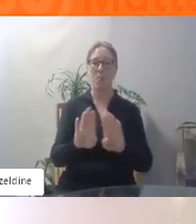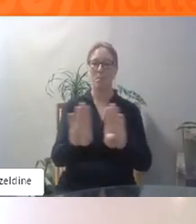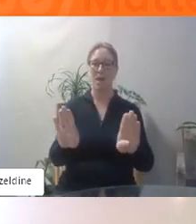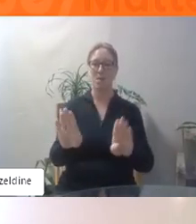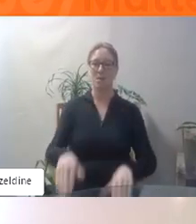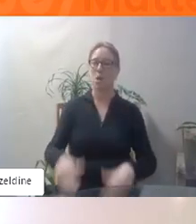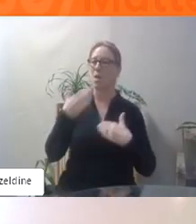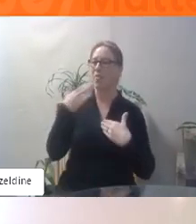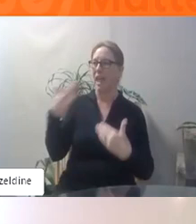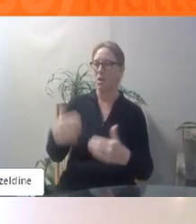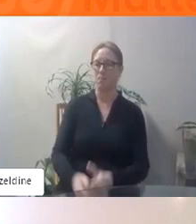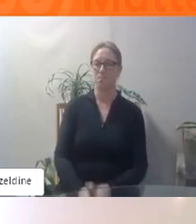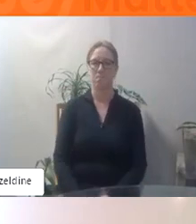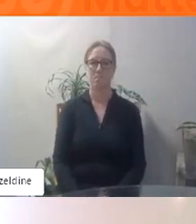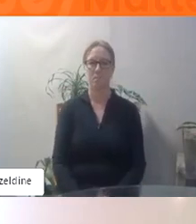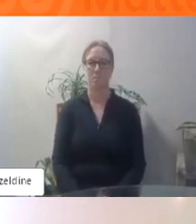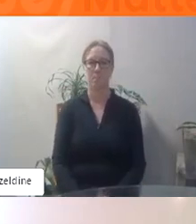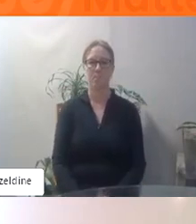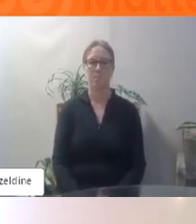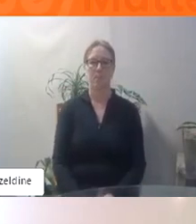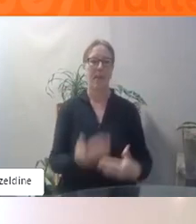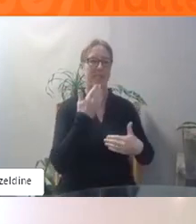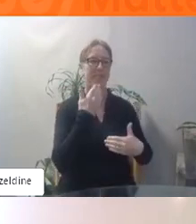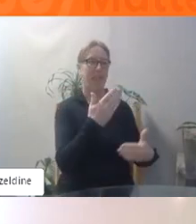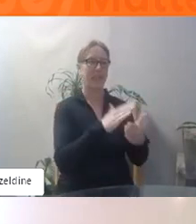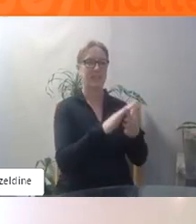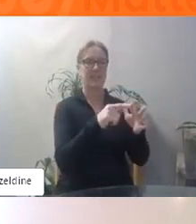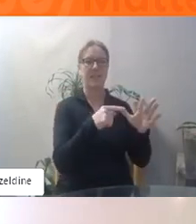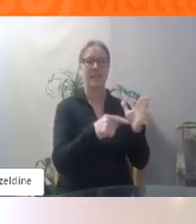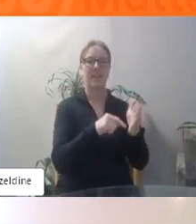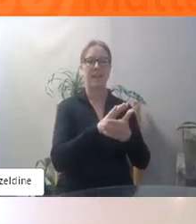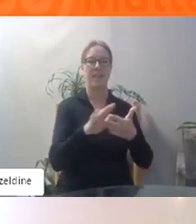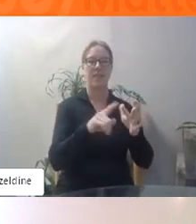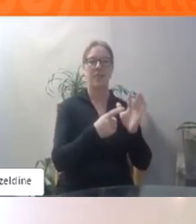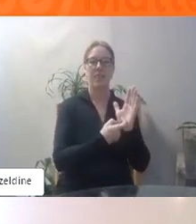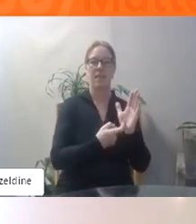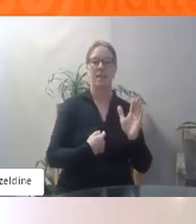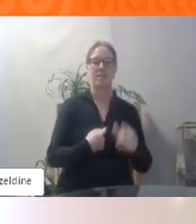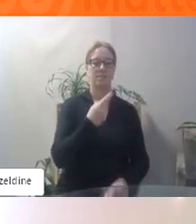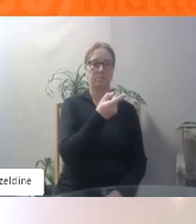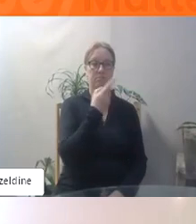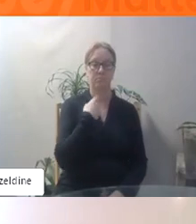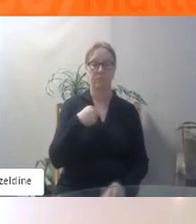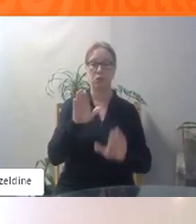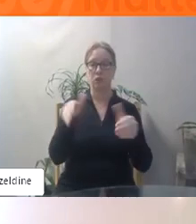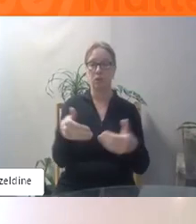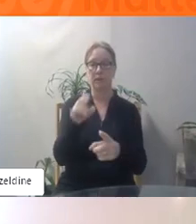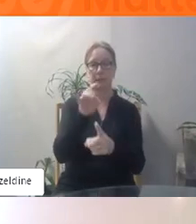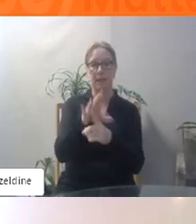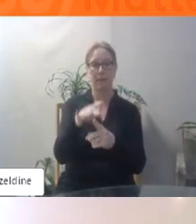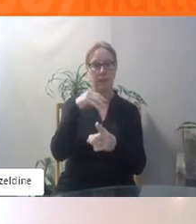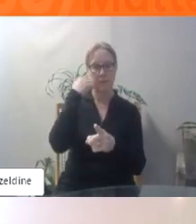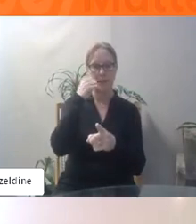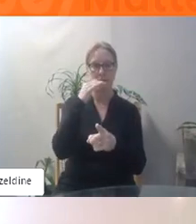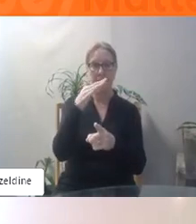Liz. Thanks Heather. Mōrena tātou, ko Liz Stenning ahau. I lead the